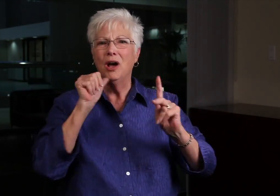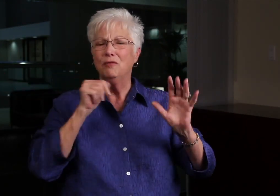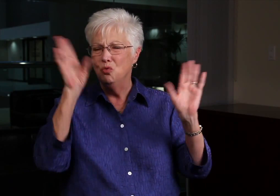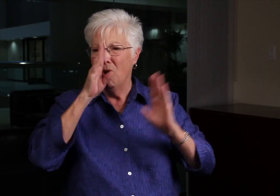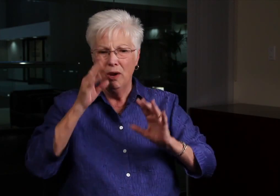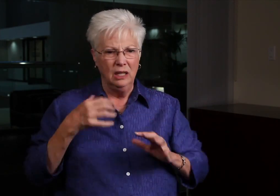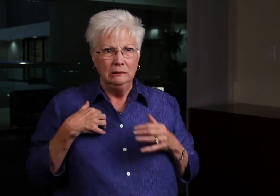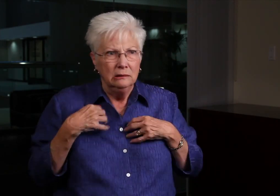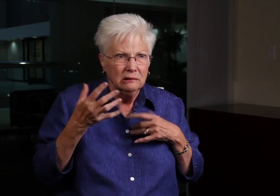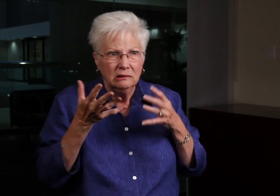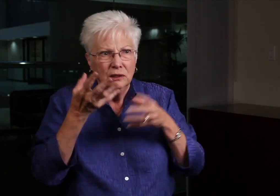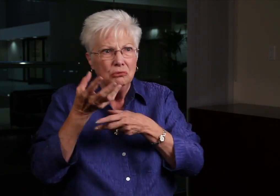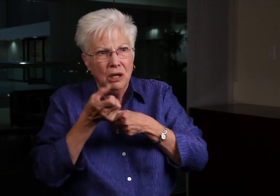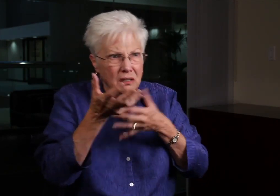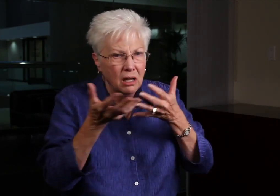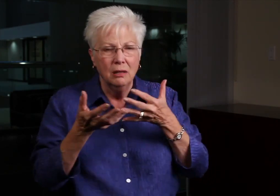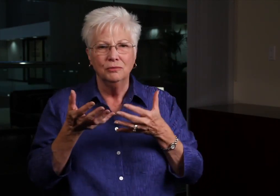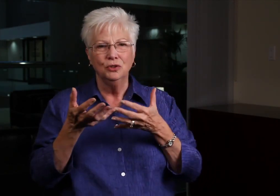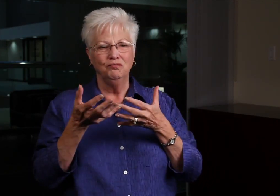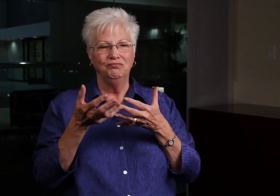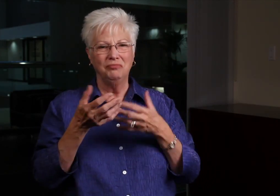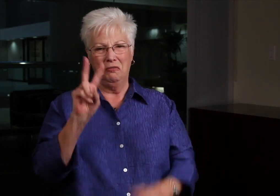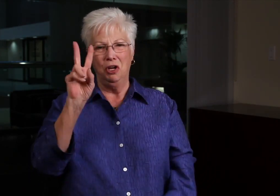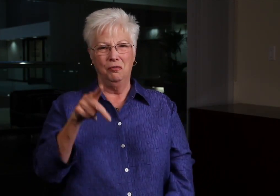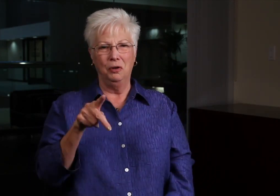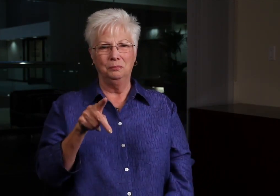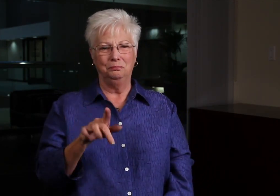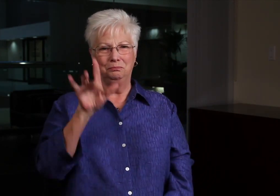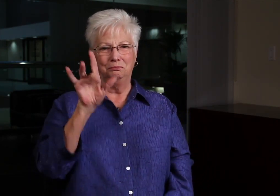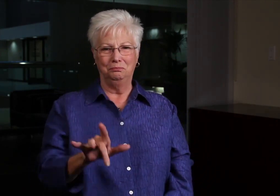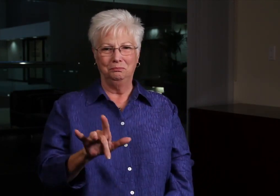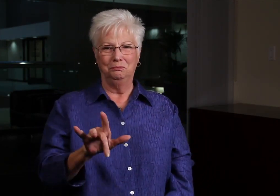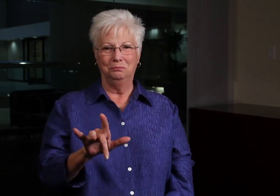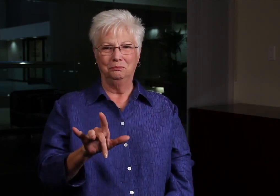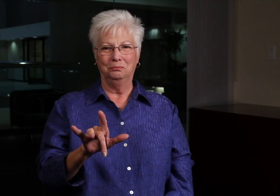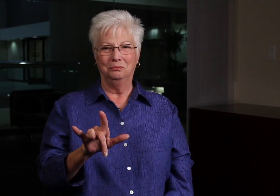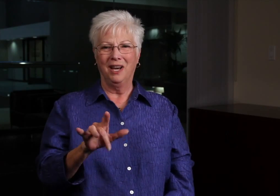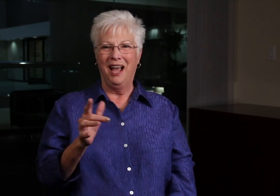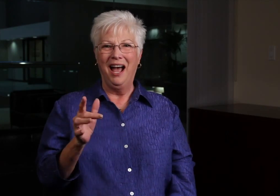so Deaf people don't have to worry. They can just get on the videophone and -- they'll get